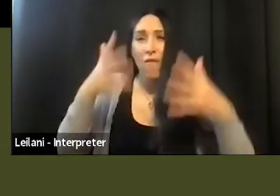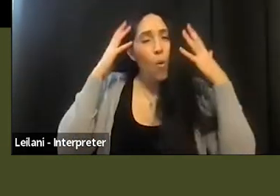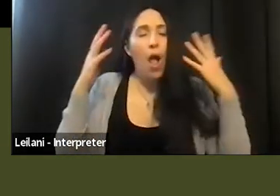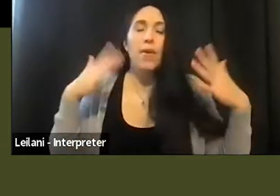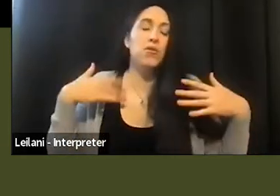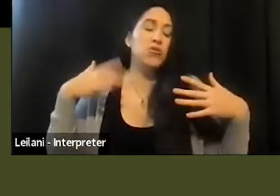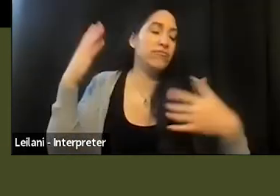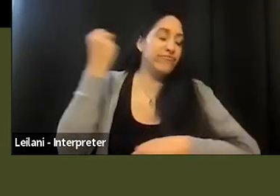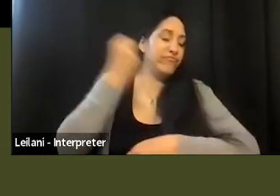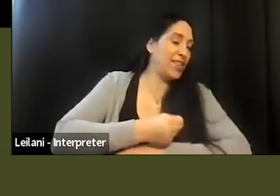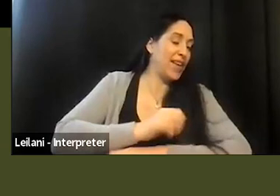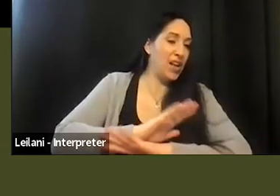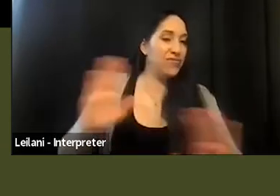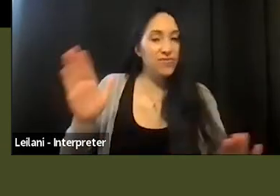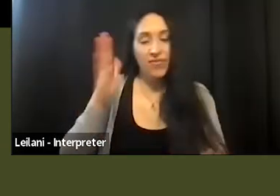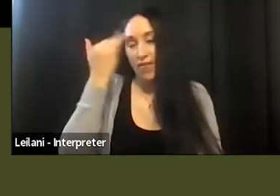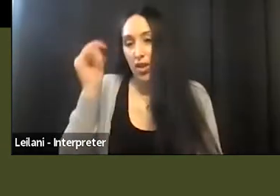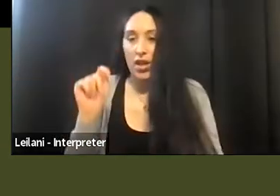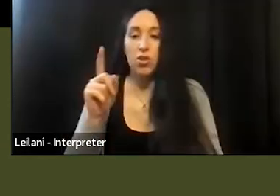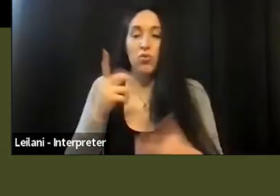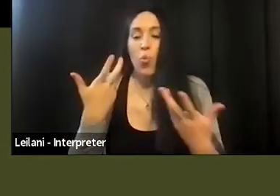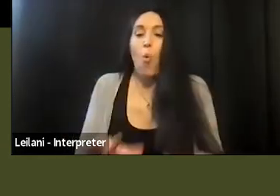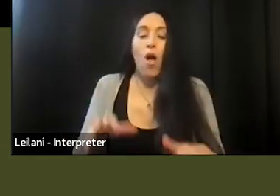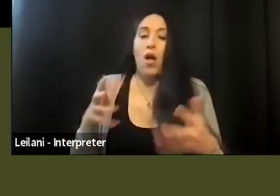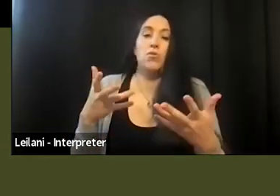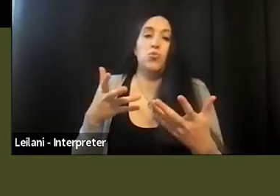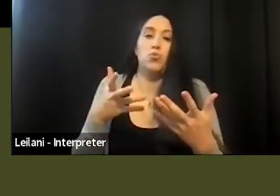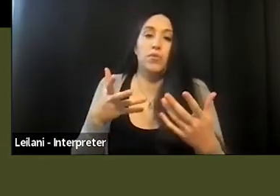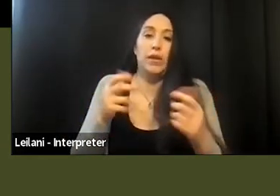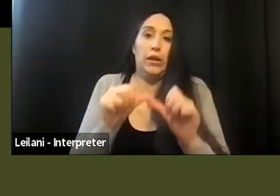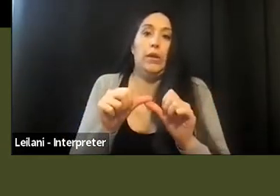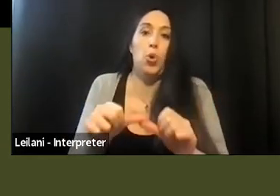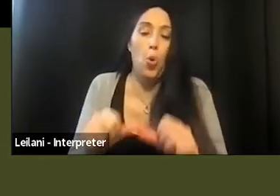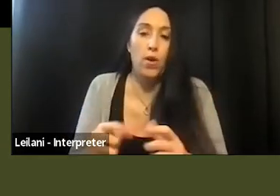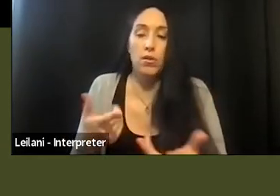And it becomes very hard to get things done. 'Cause everything feels like it's so big and so impossible.